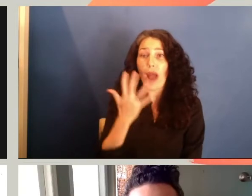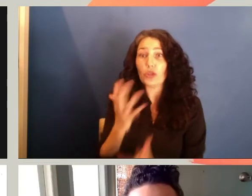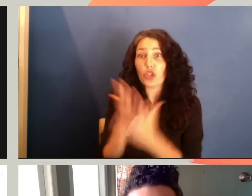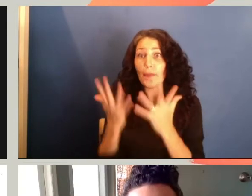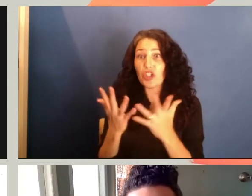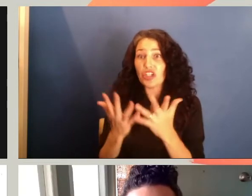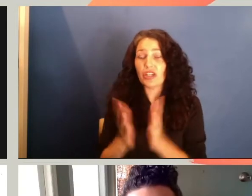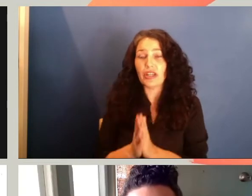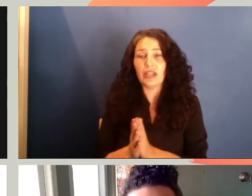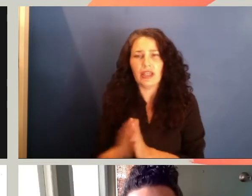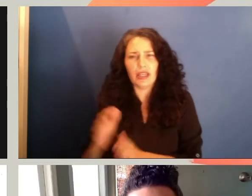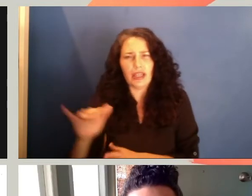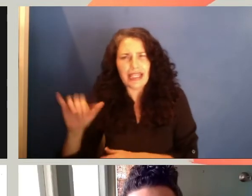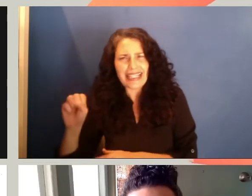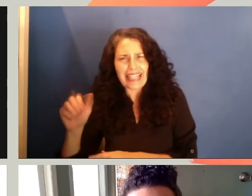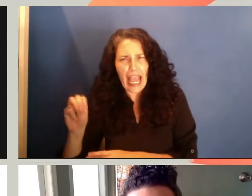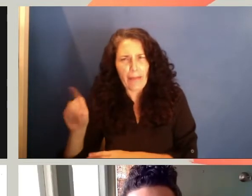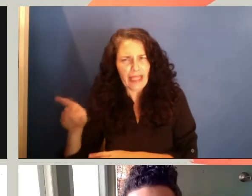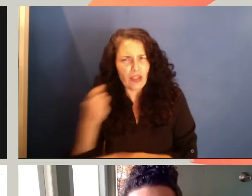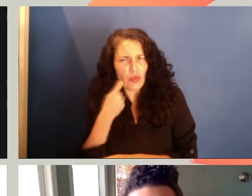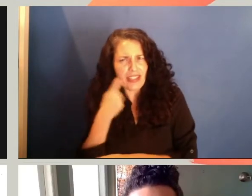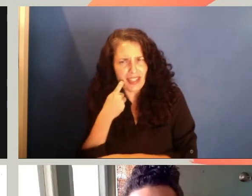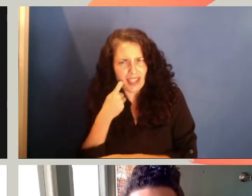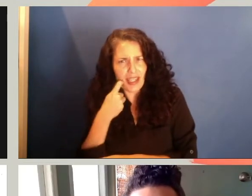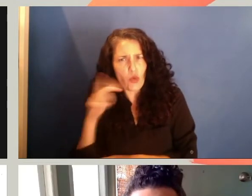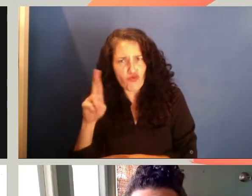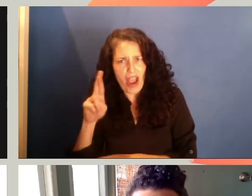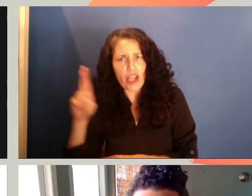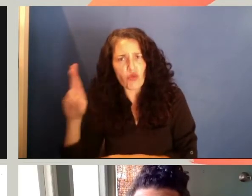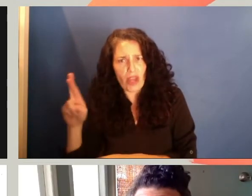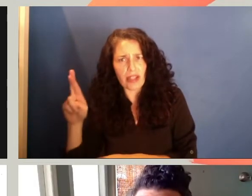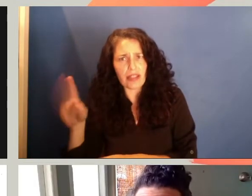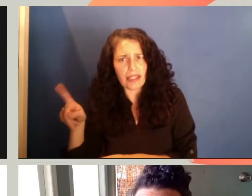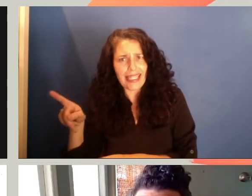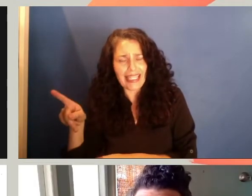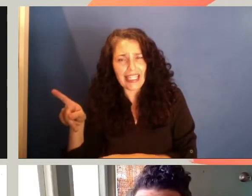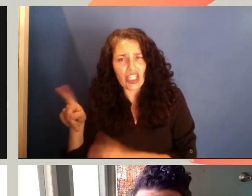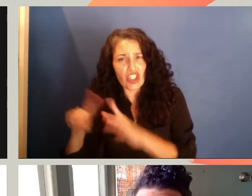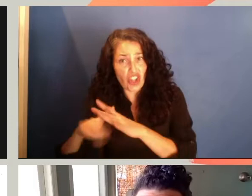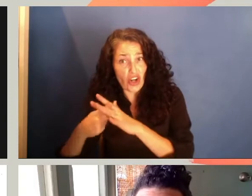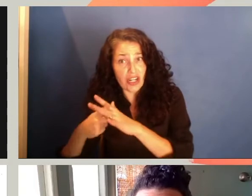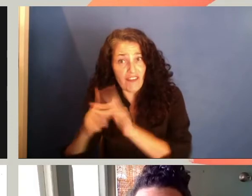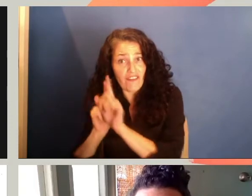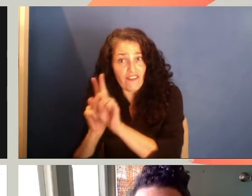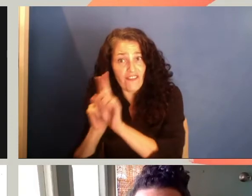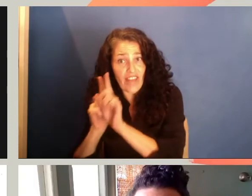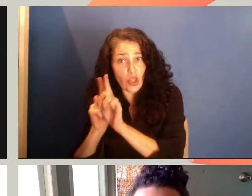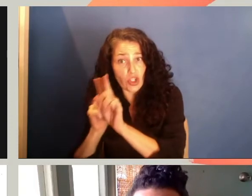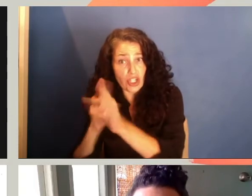a fellowship program just this summer? I wasn't aware of that. If that is true, that is absolutely amazing.